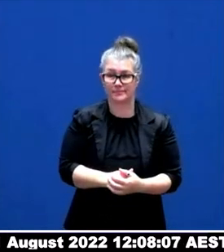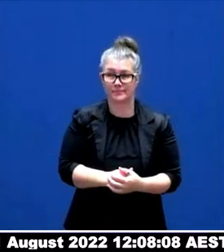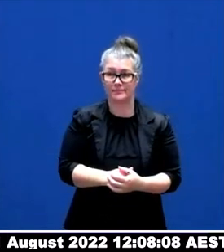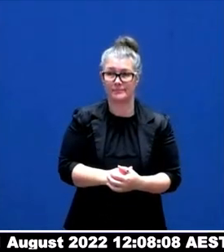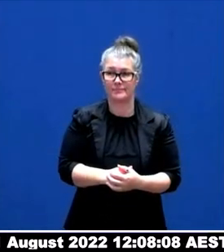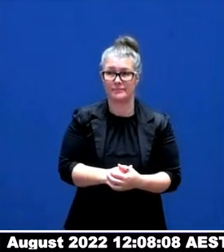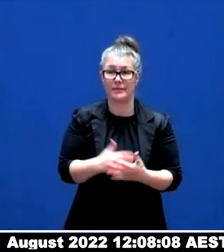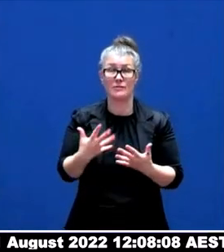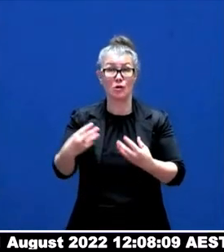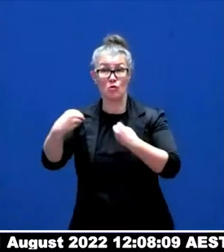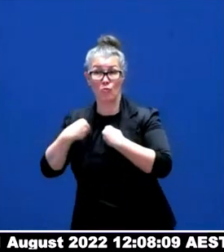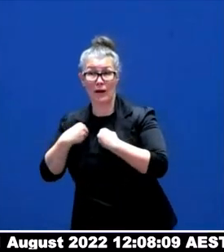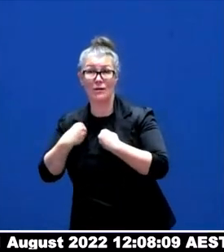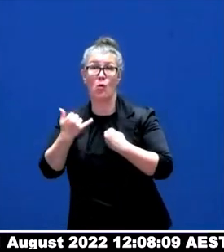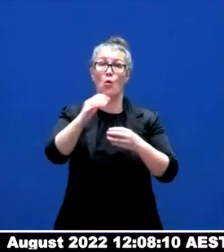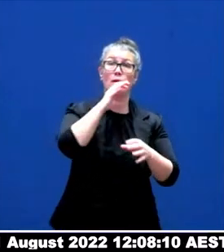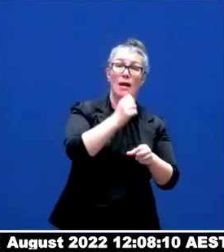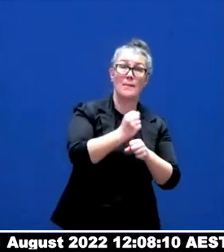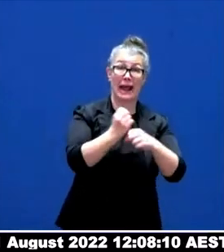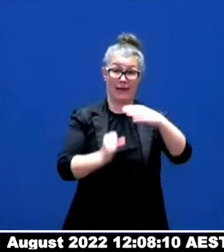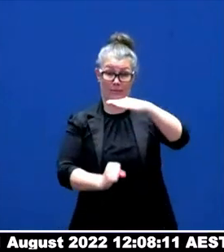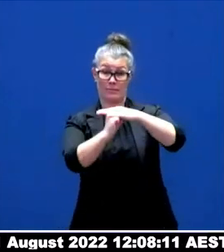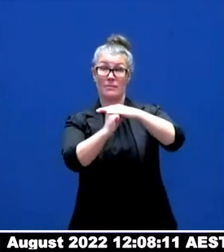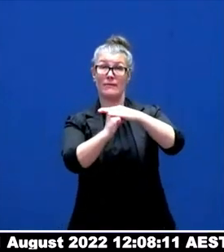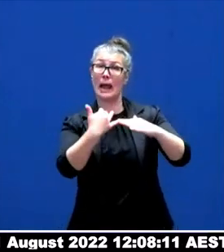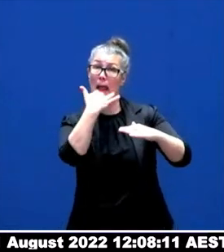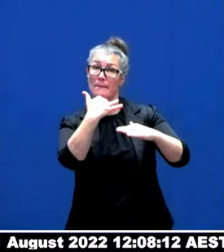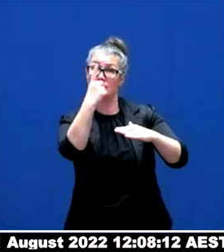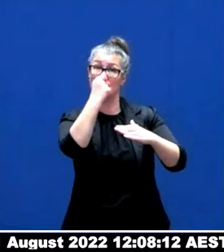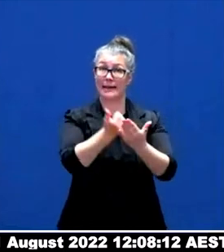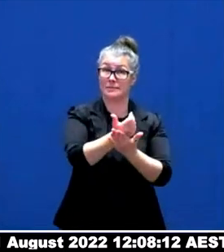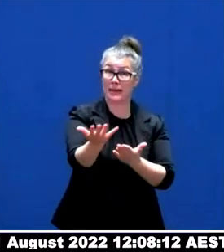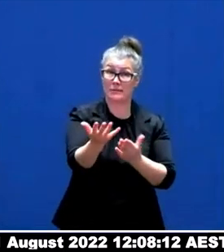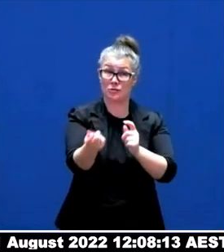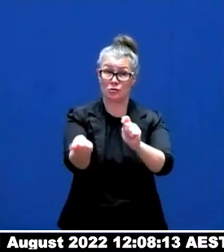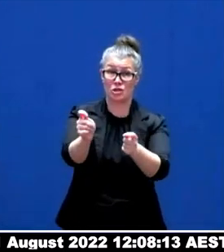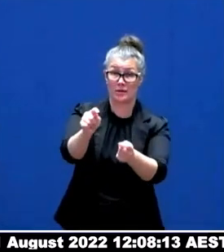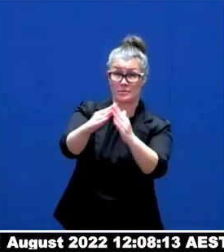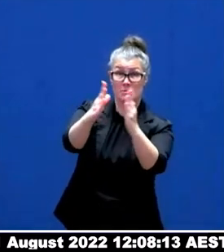generally has put a ceiling on how much will be spent on making adjustments for people